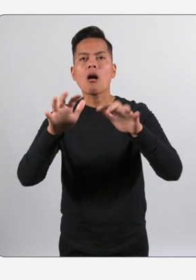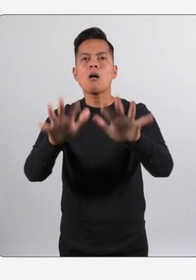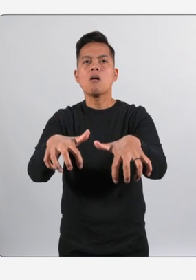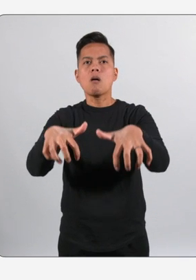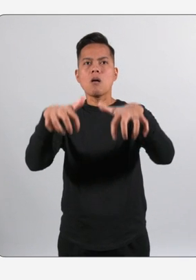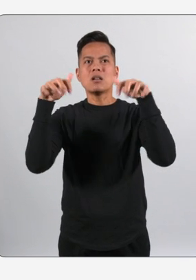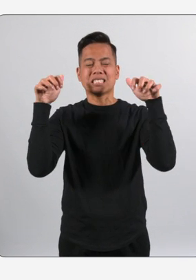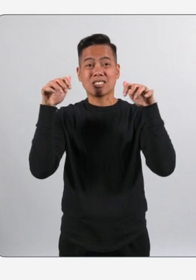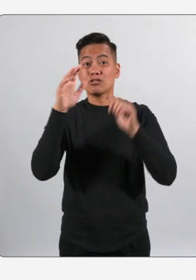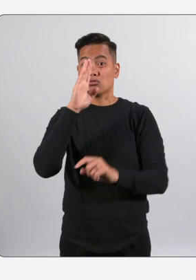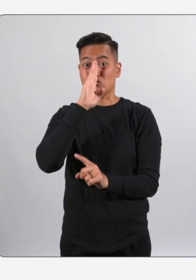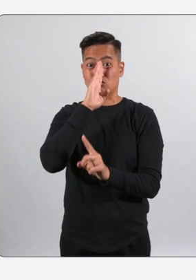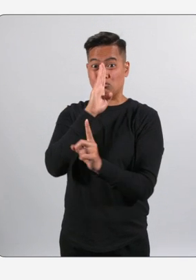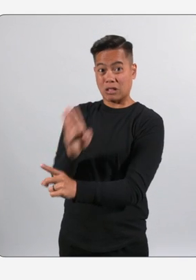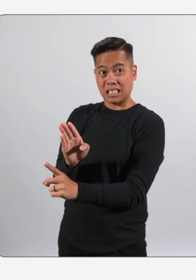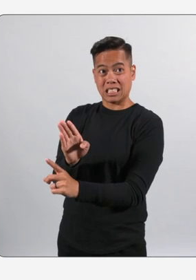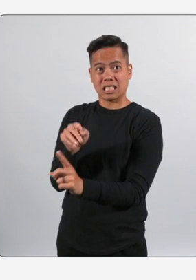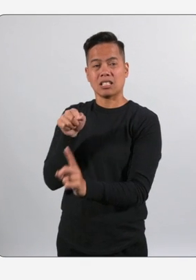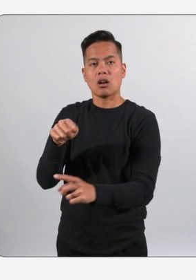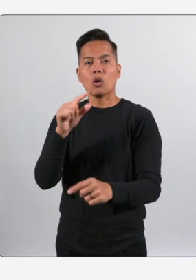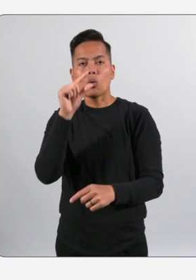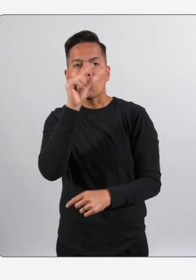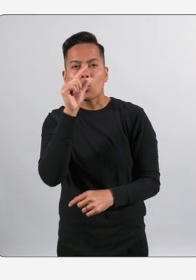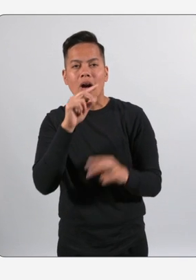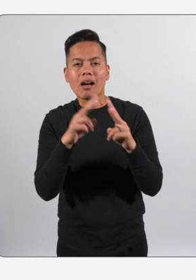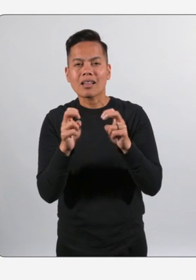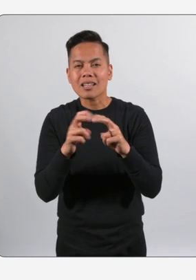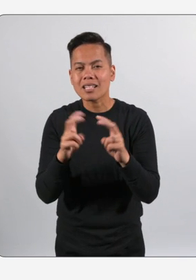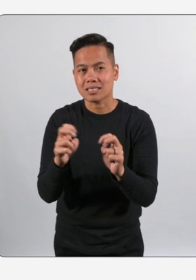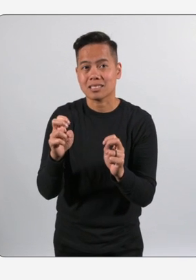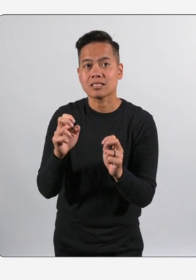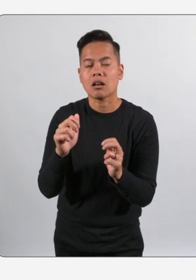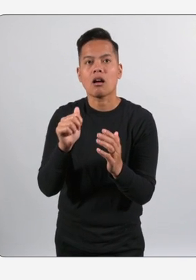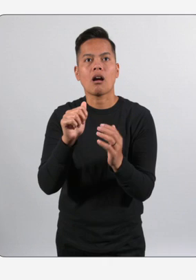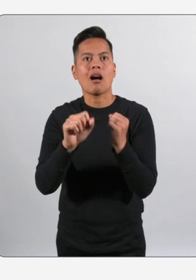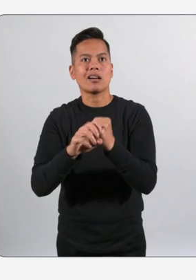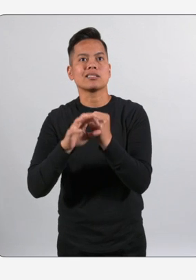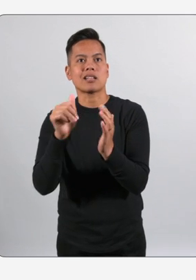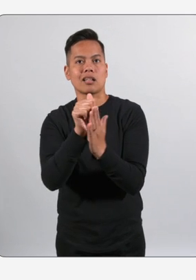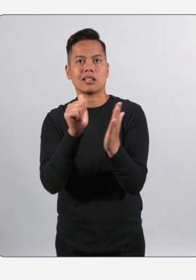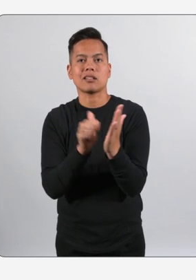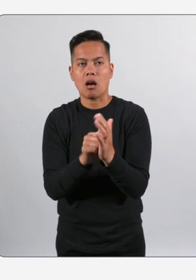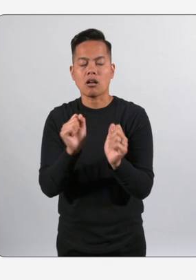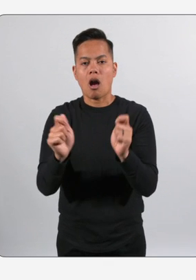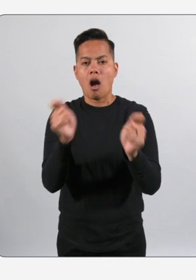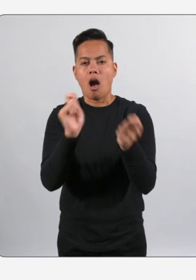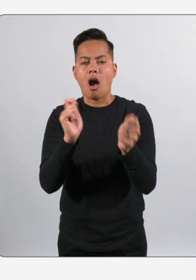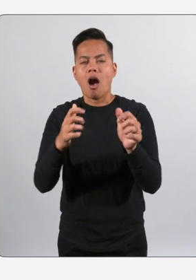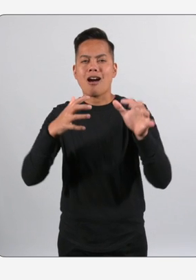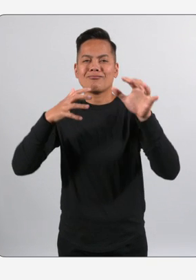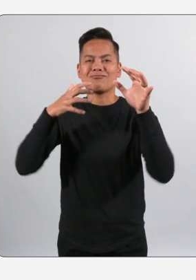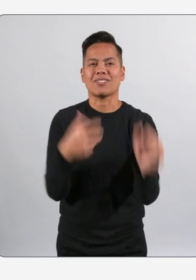Google Analytics directly in your Ads accounts, making campaign creation much, much faster. This includes predictive